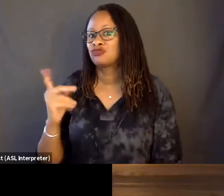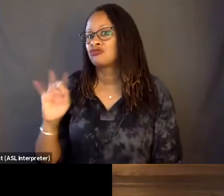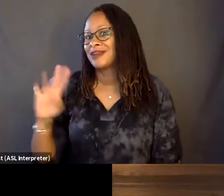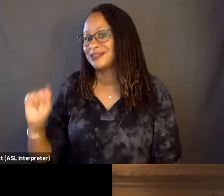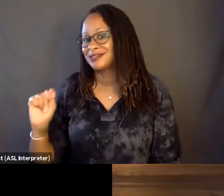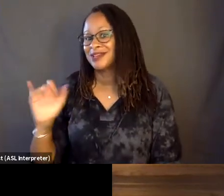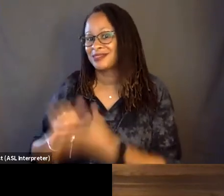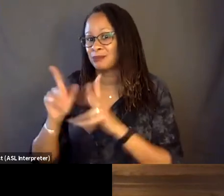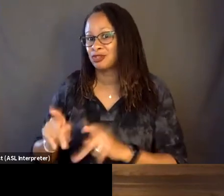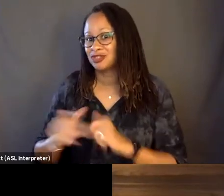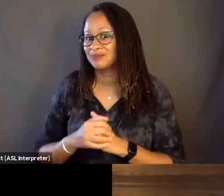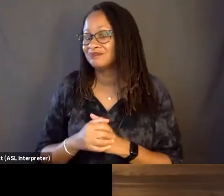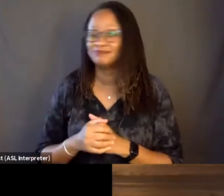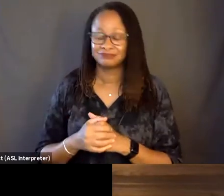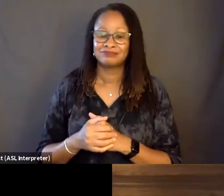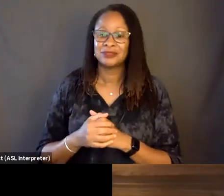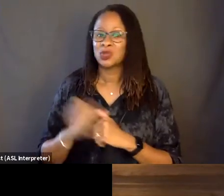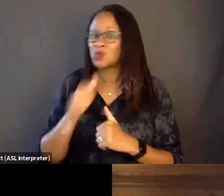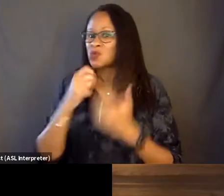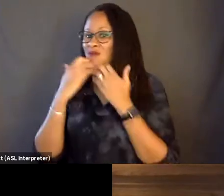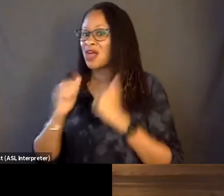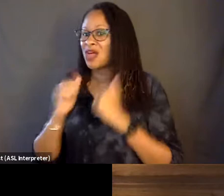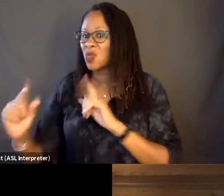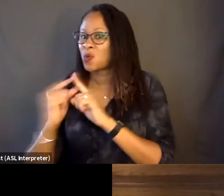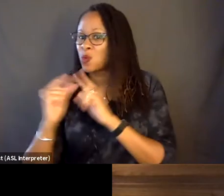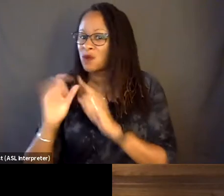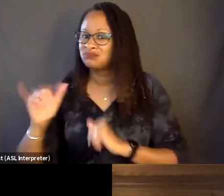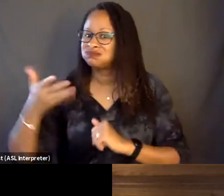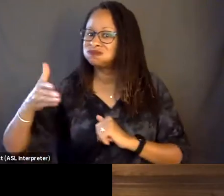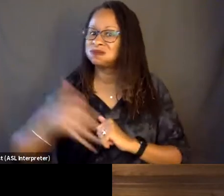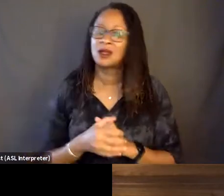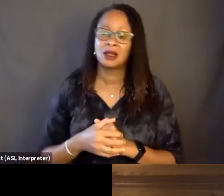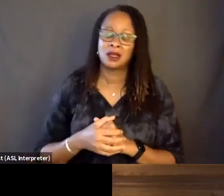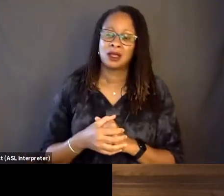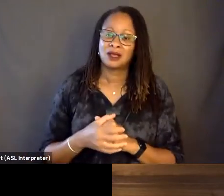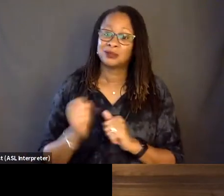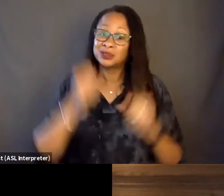It was startling and very emotional